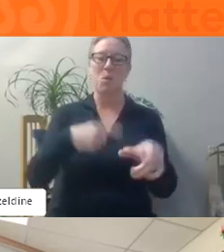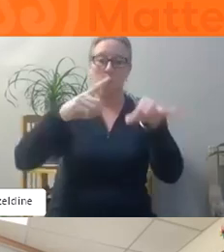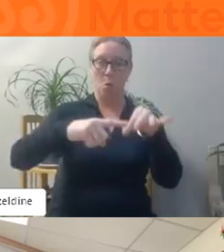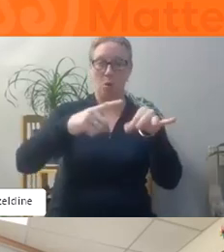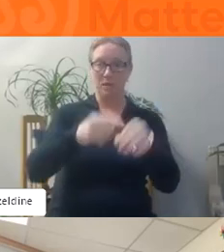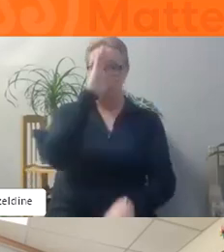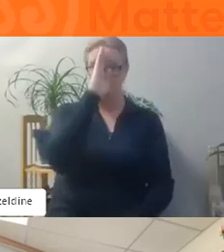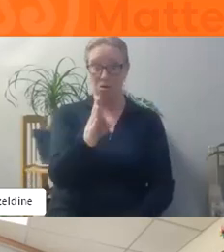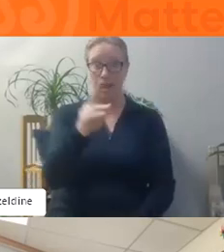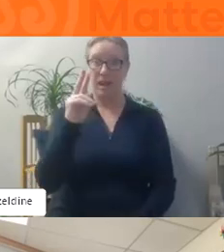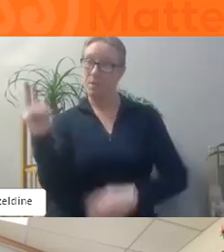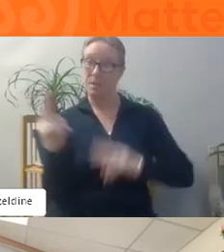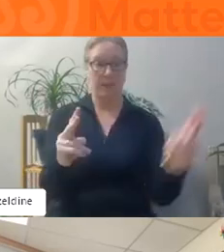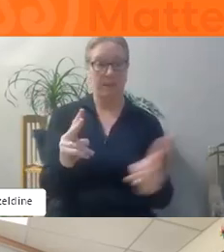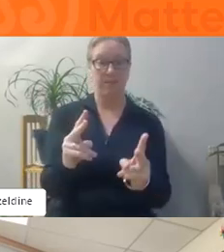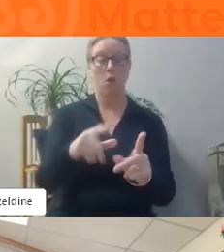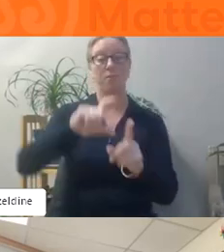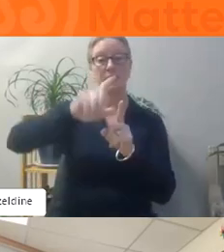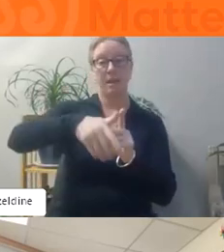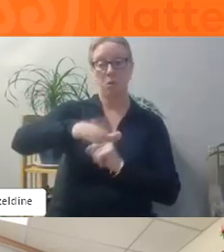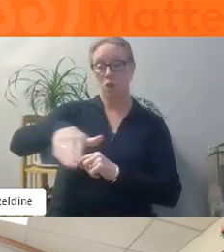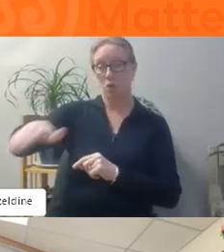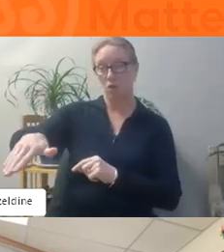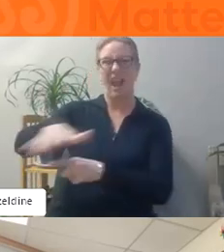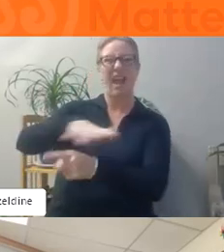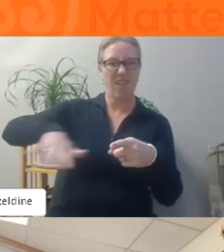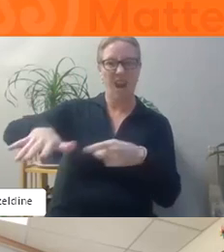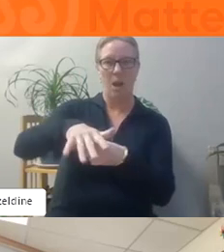direct perspectives of mokopuna whaikaha and whānau whaikaha. In